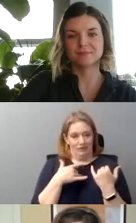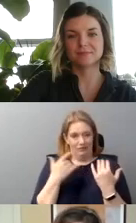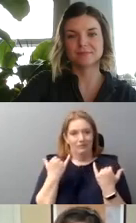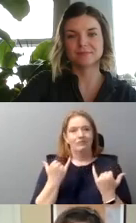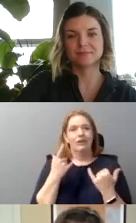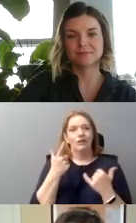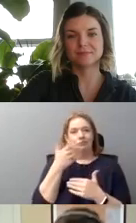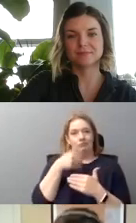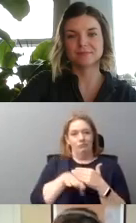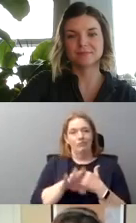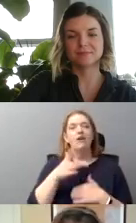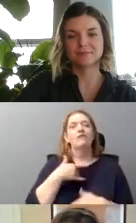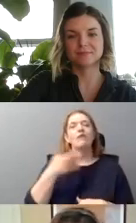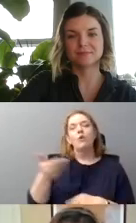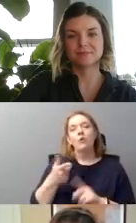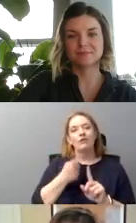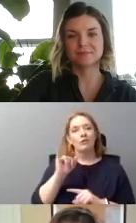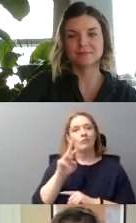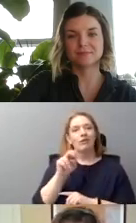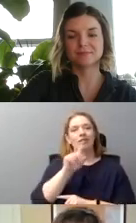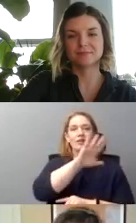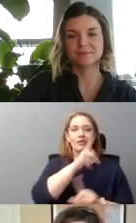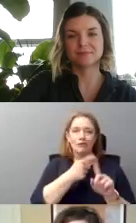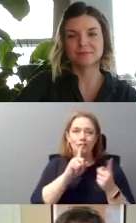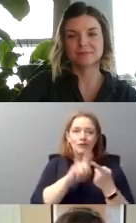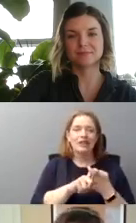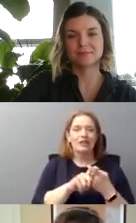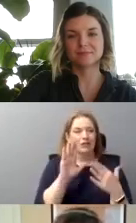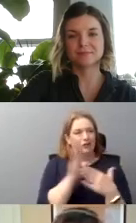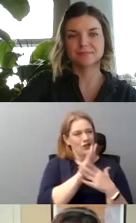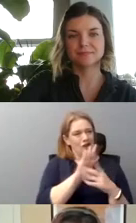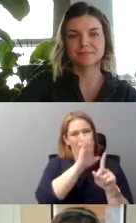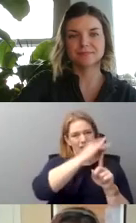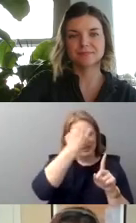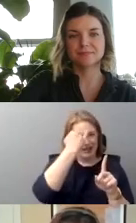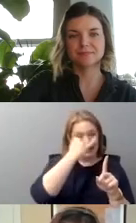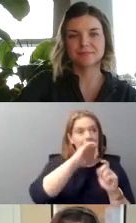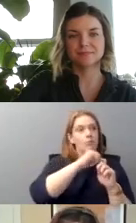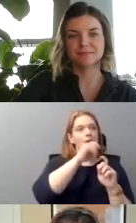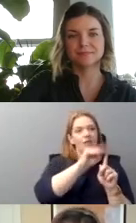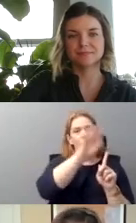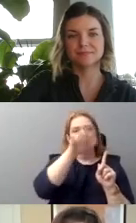sharing his ideas, but also how those ideas inspire them today. It is a vibrant